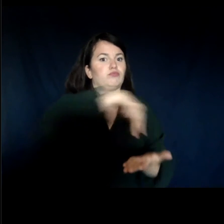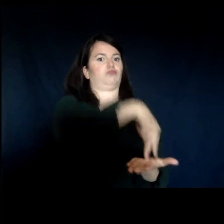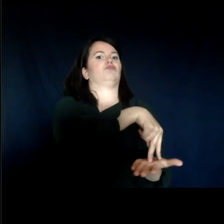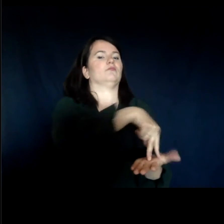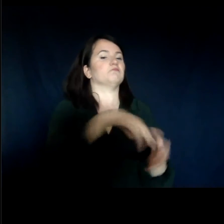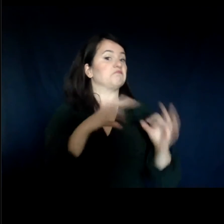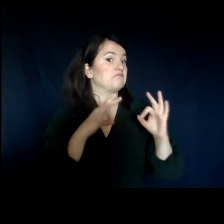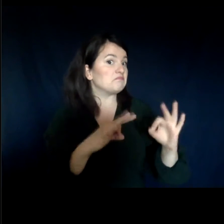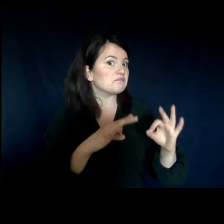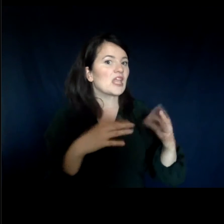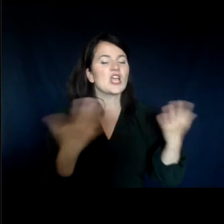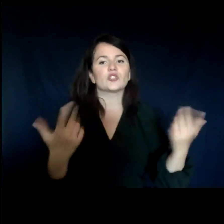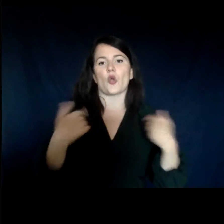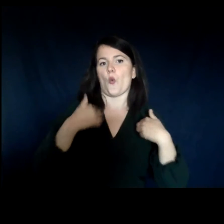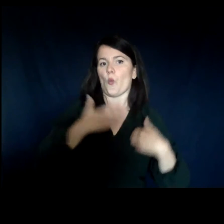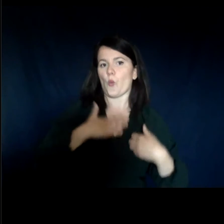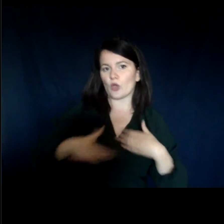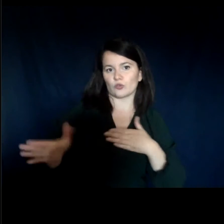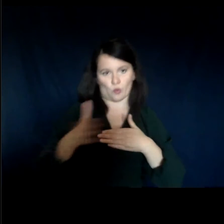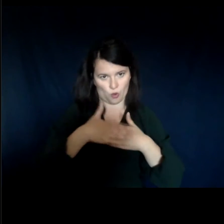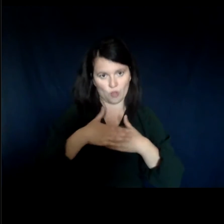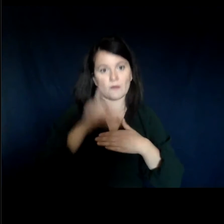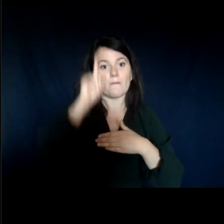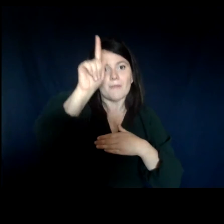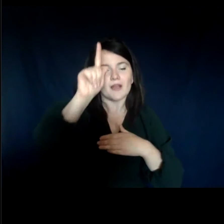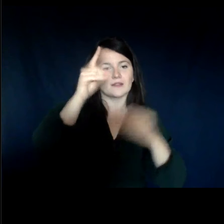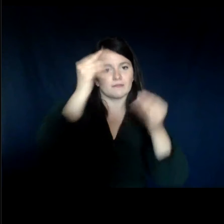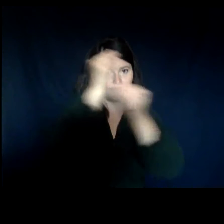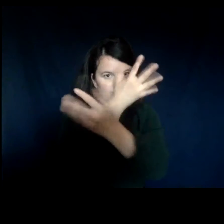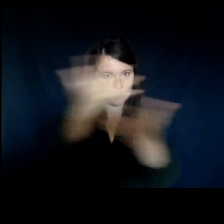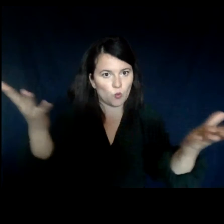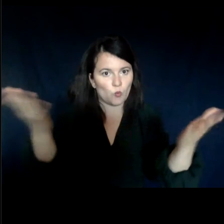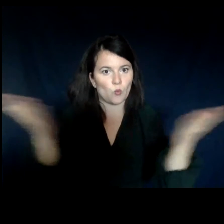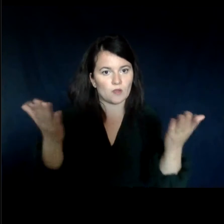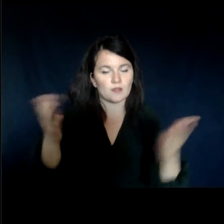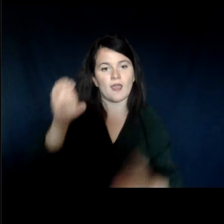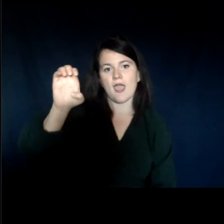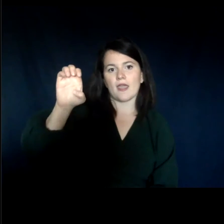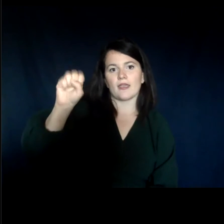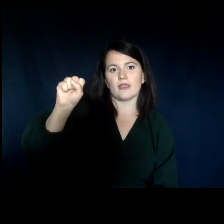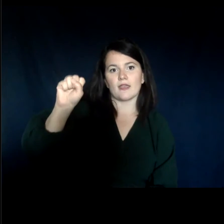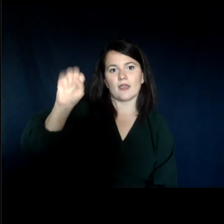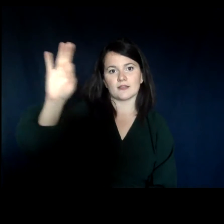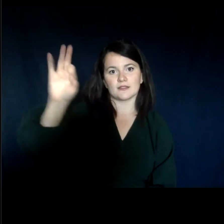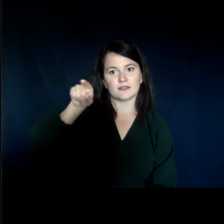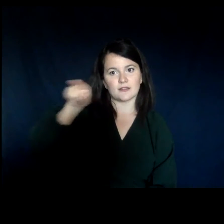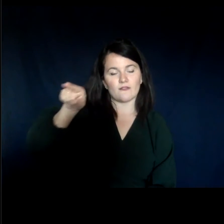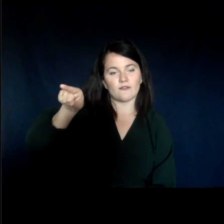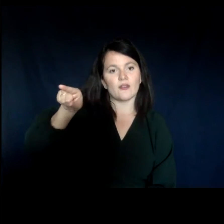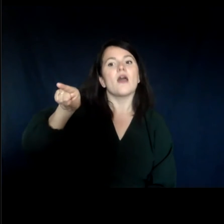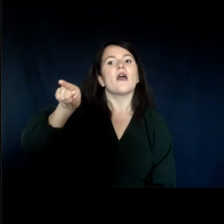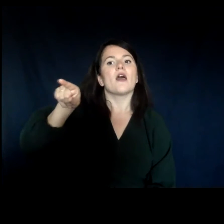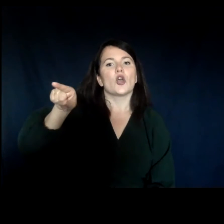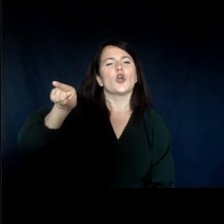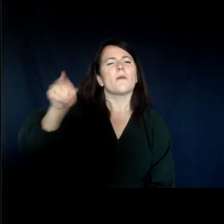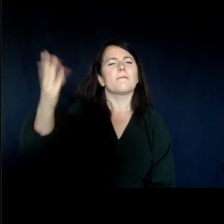that the ESF should play a similar role as in the financial crisis of 2008 when the flexibility